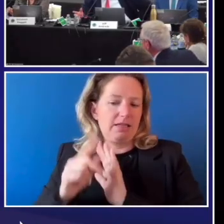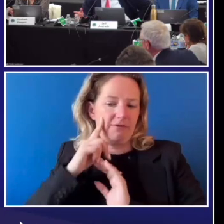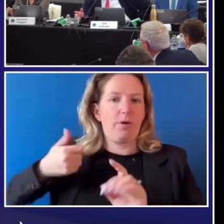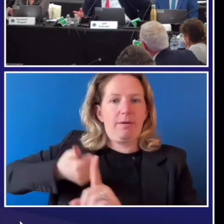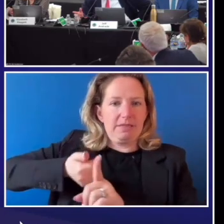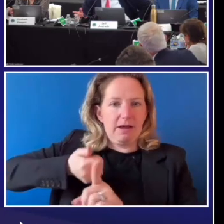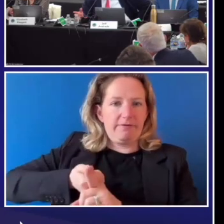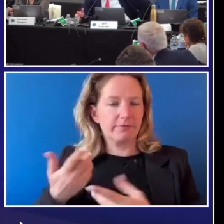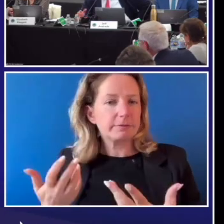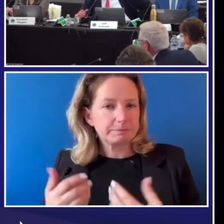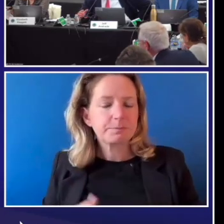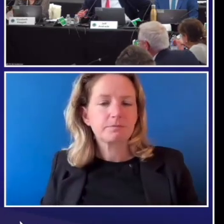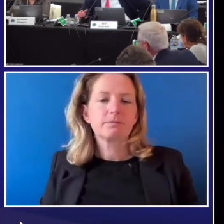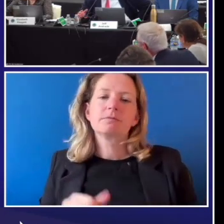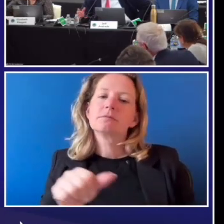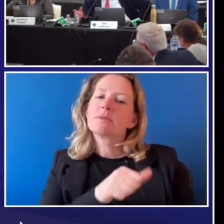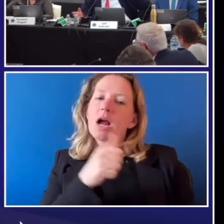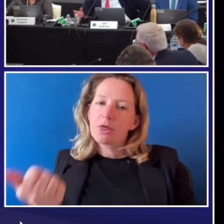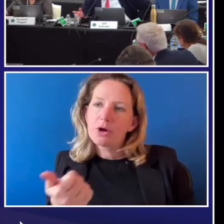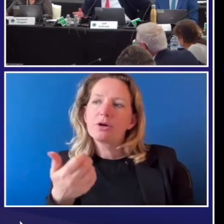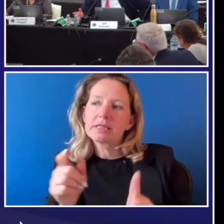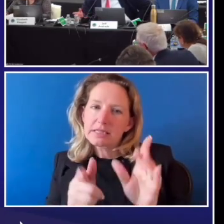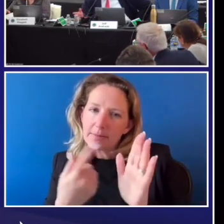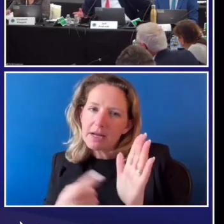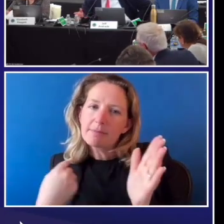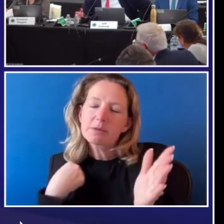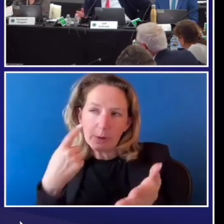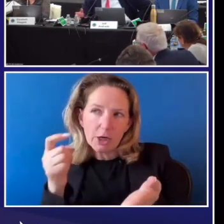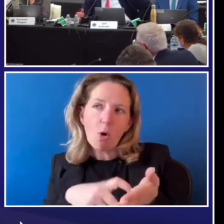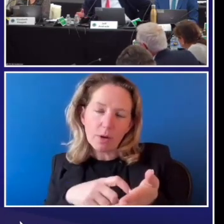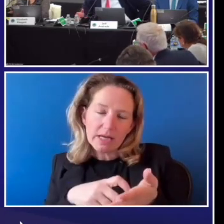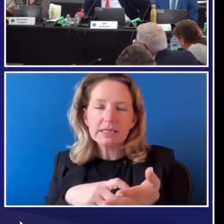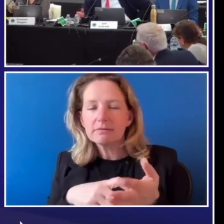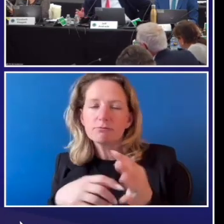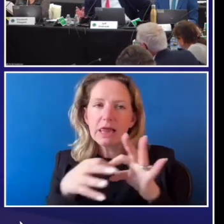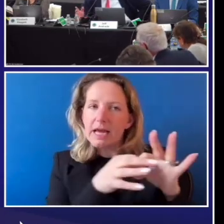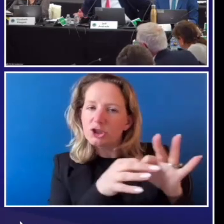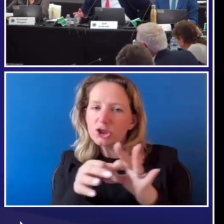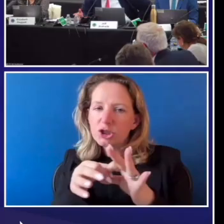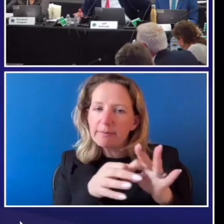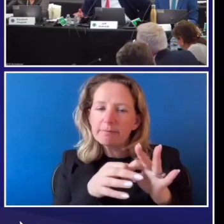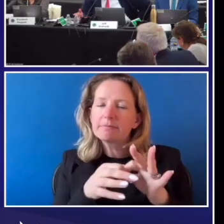I think we all see some very cozy relationships between programmatic accreditors